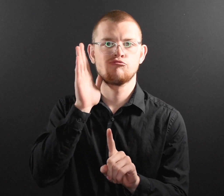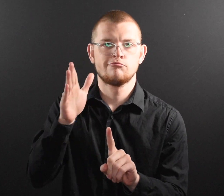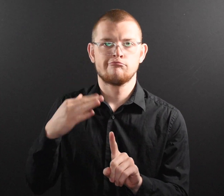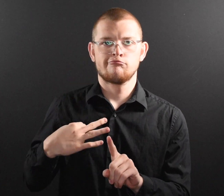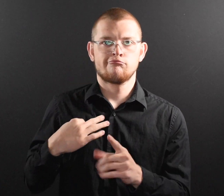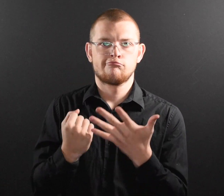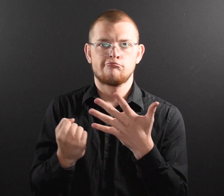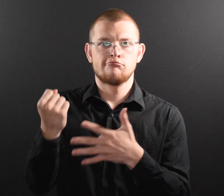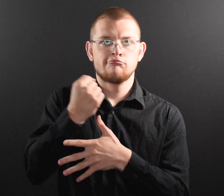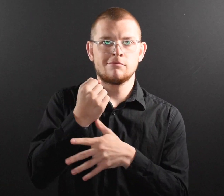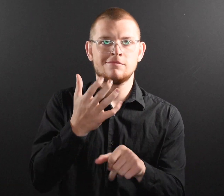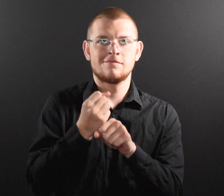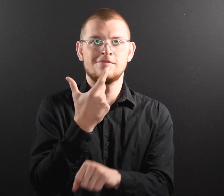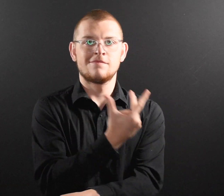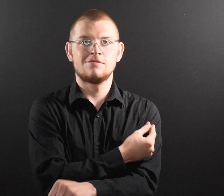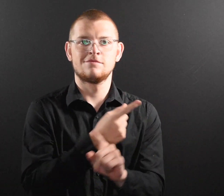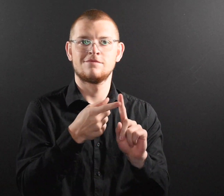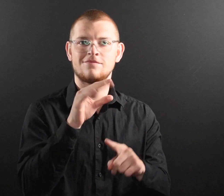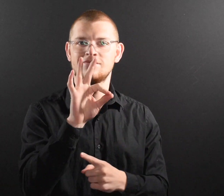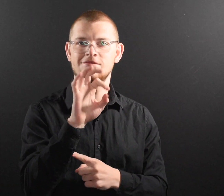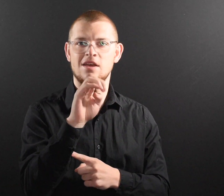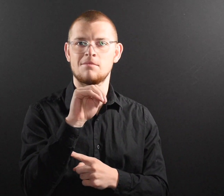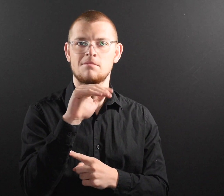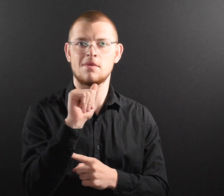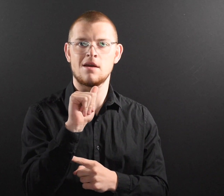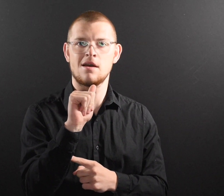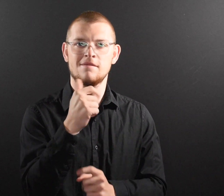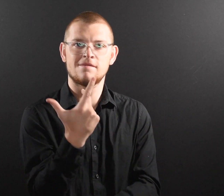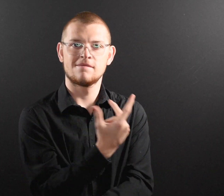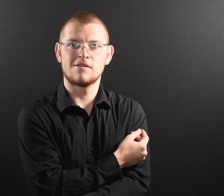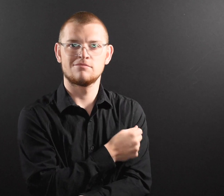FEMA vaccination site at the Minnesota State Fairgrounds.